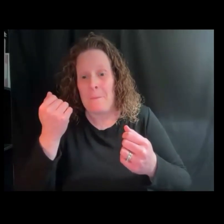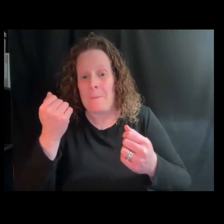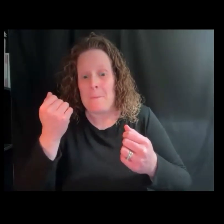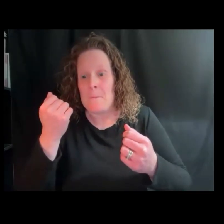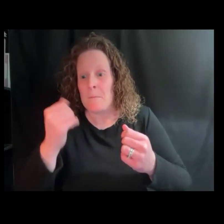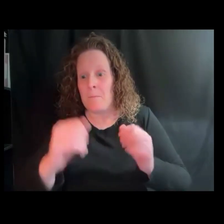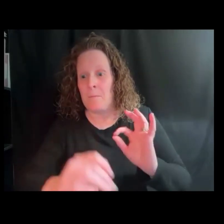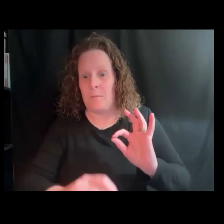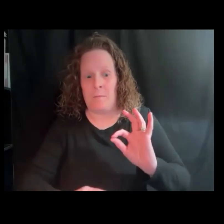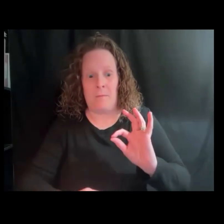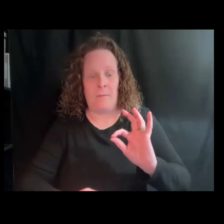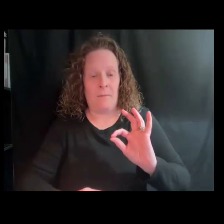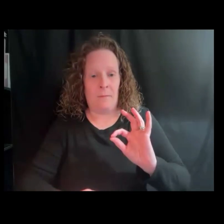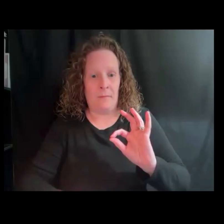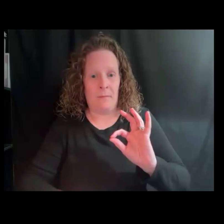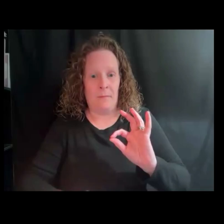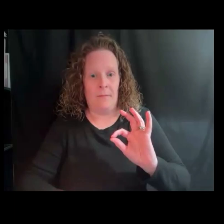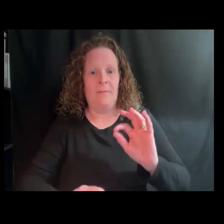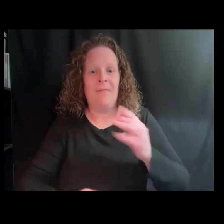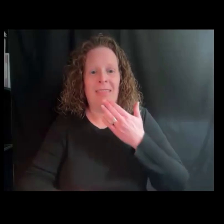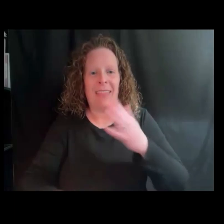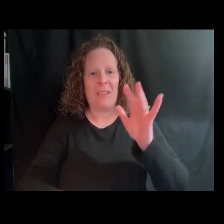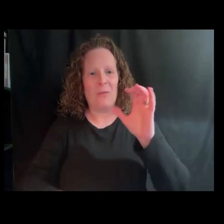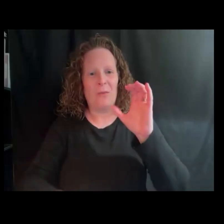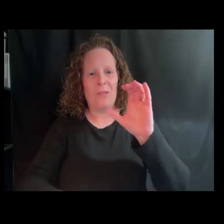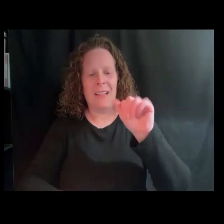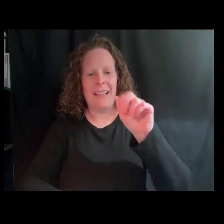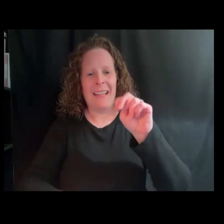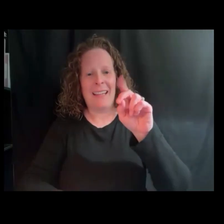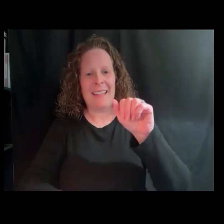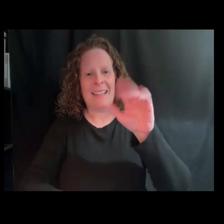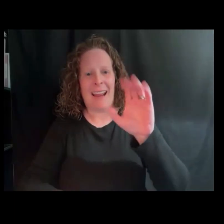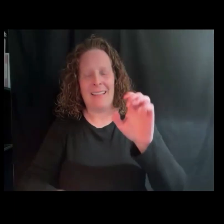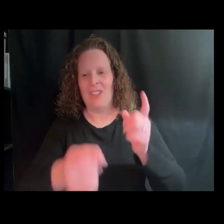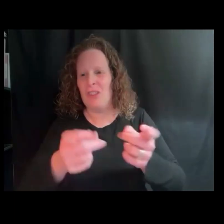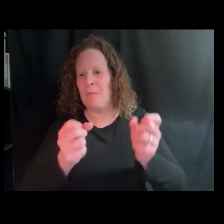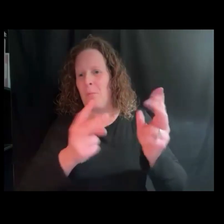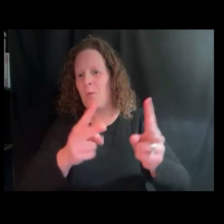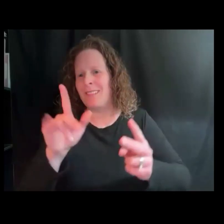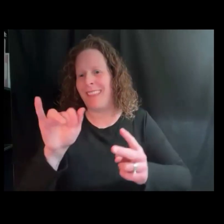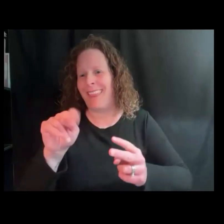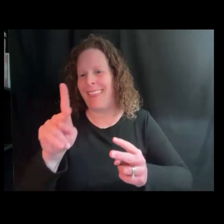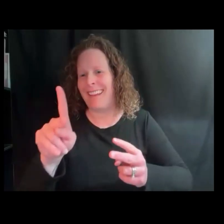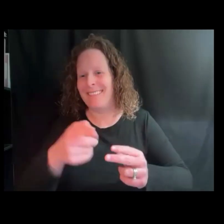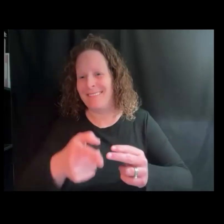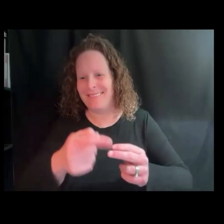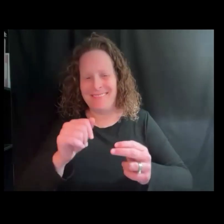far? Okay. Thank you Candace. She